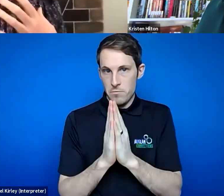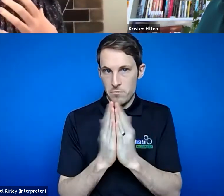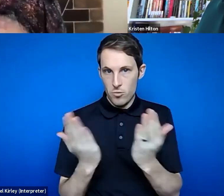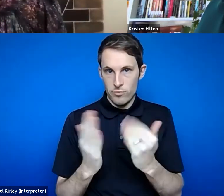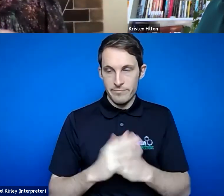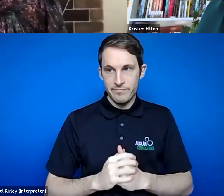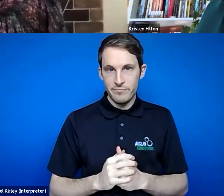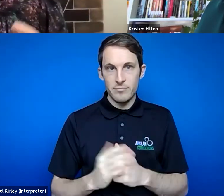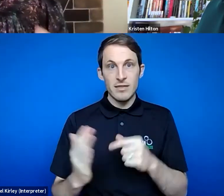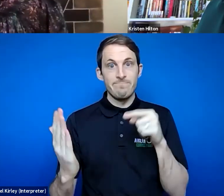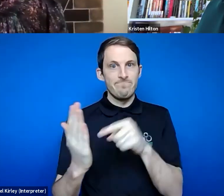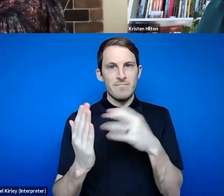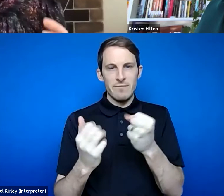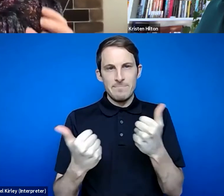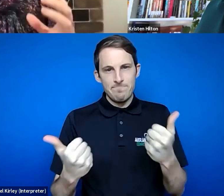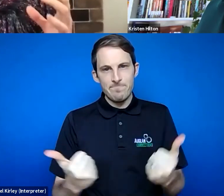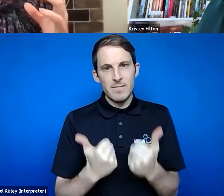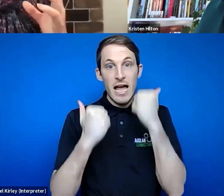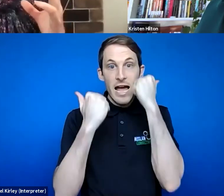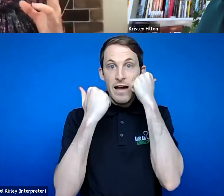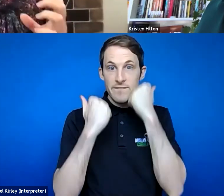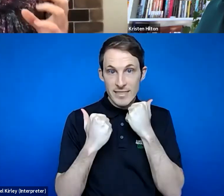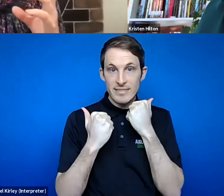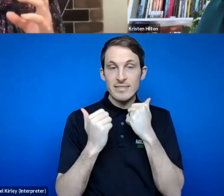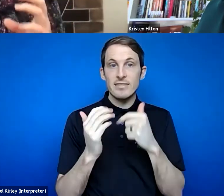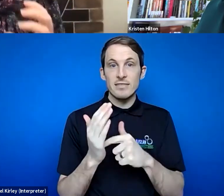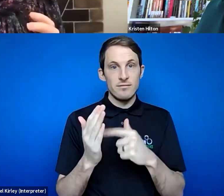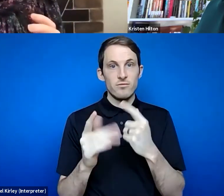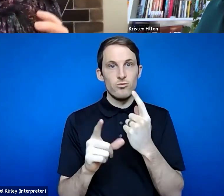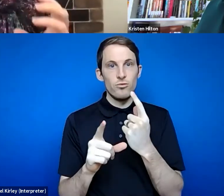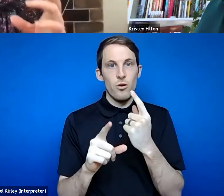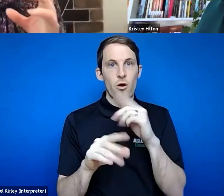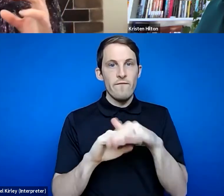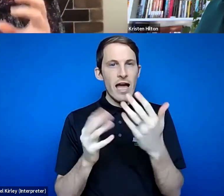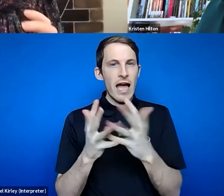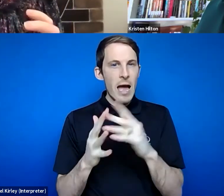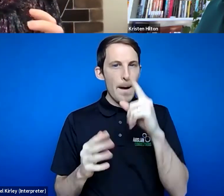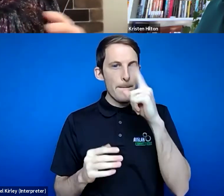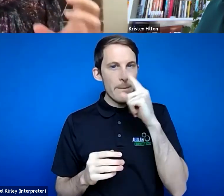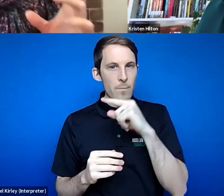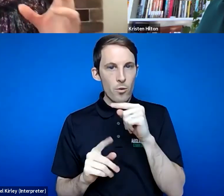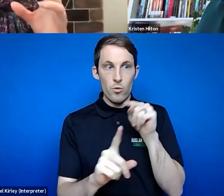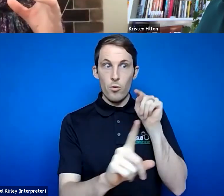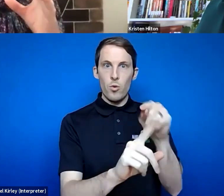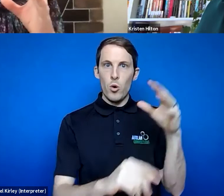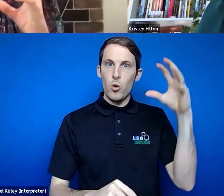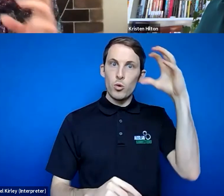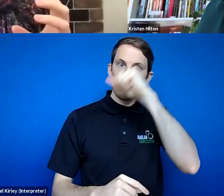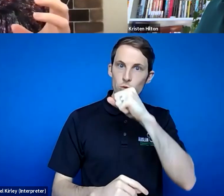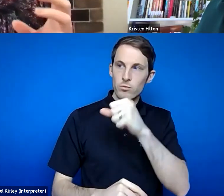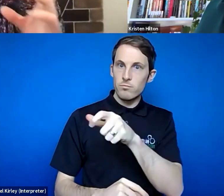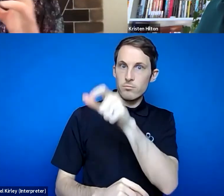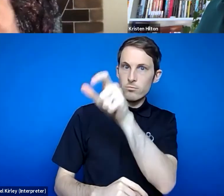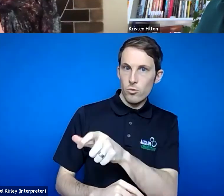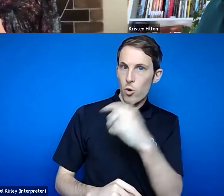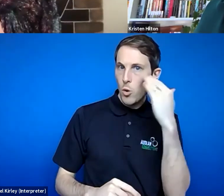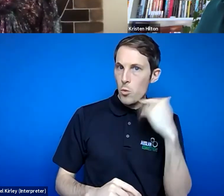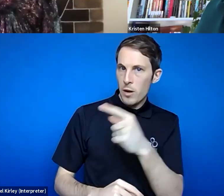is plenty of evidence now about how people assume that a woman who has power or is seeking